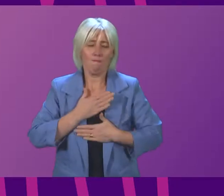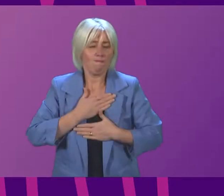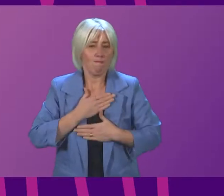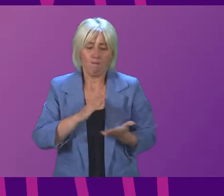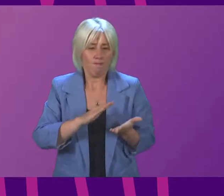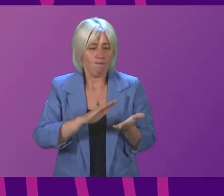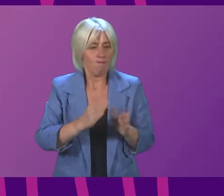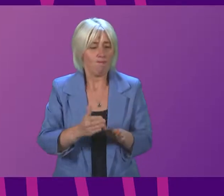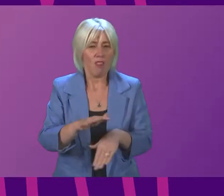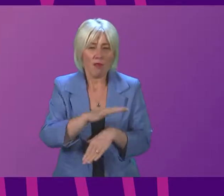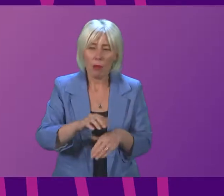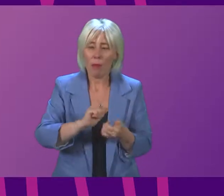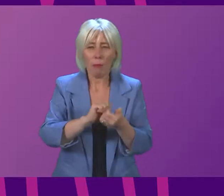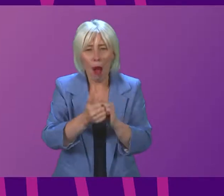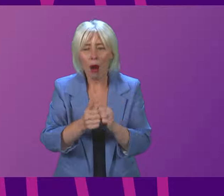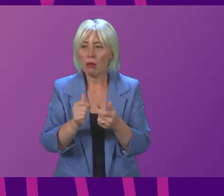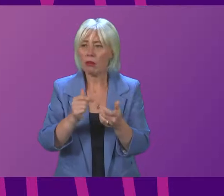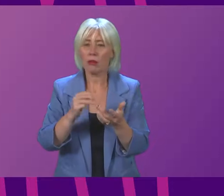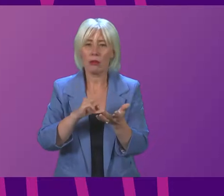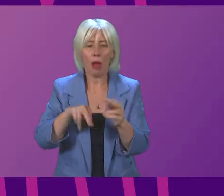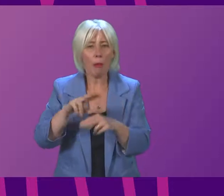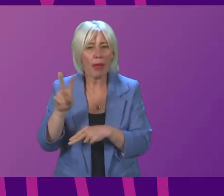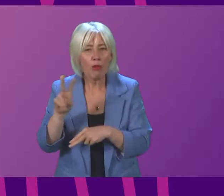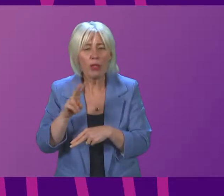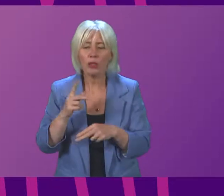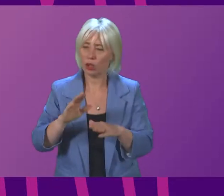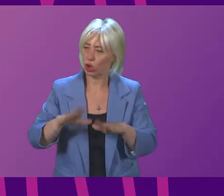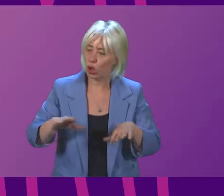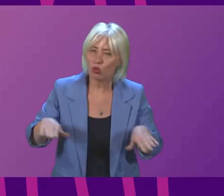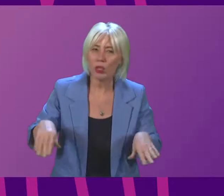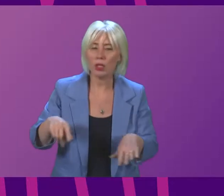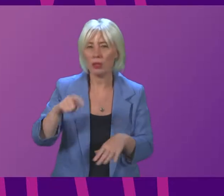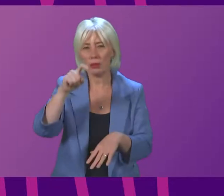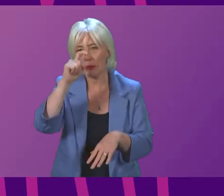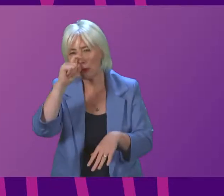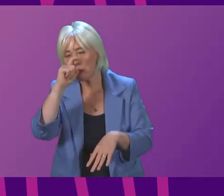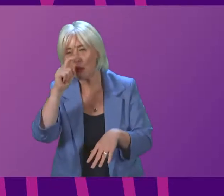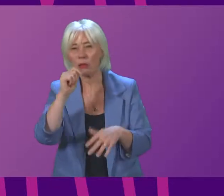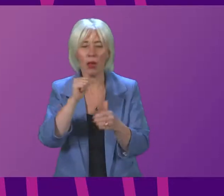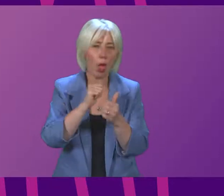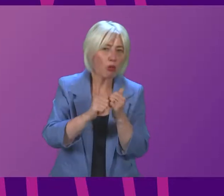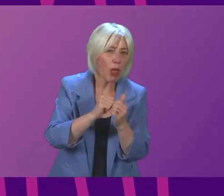families of partners, parents, children, sisters and brothers—as well as people who have lost